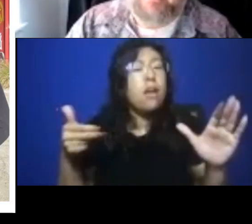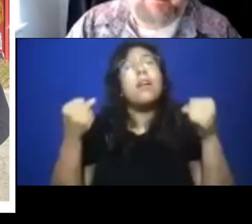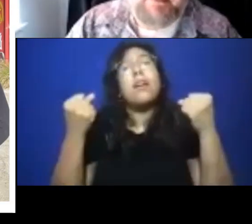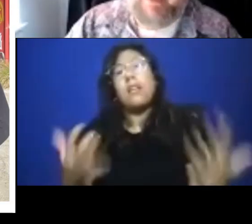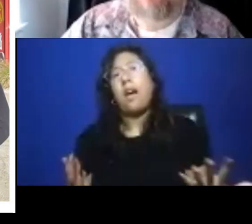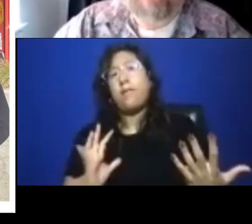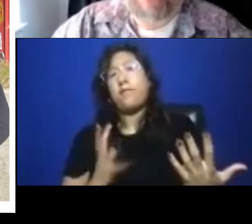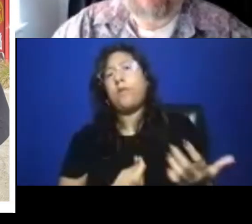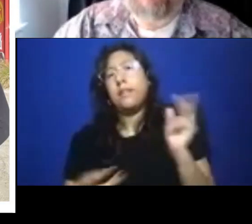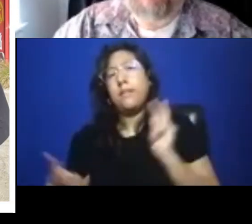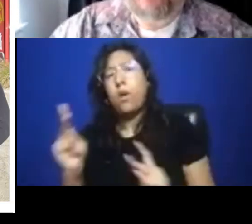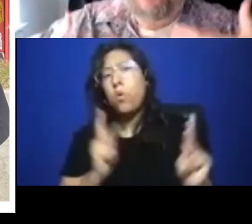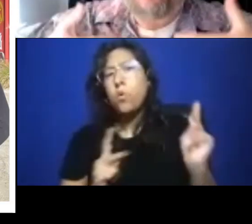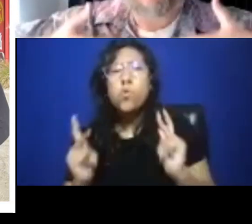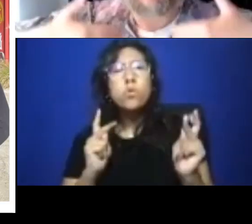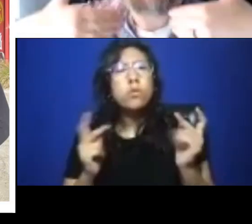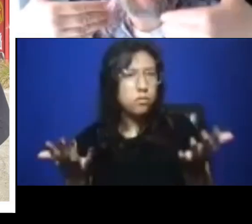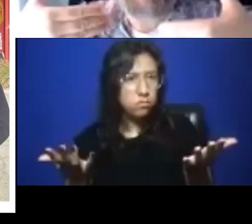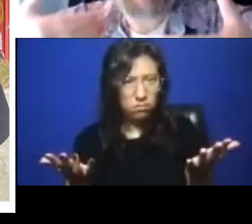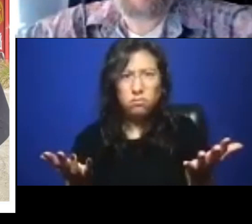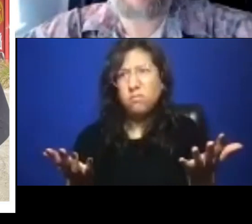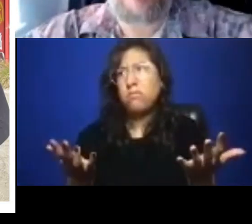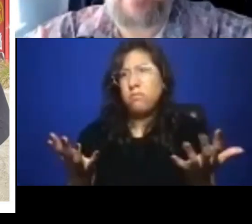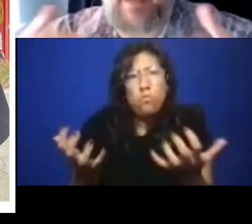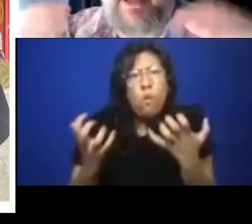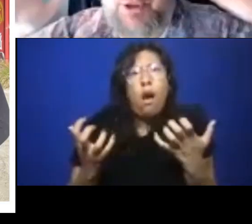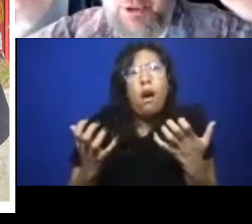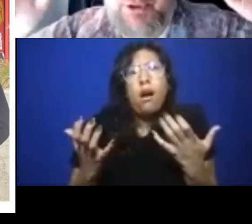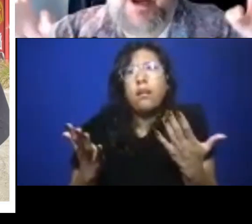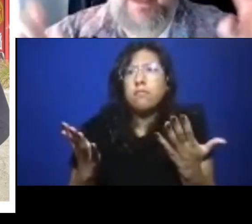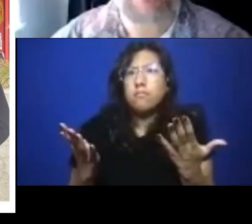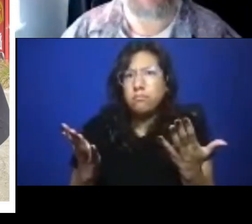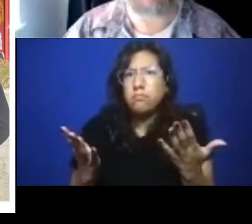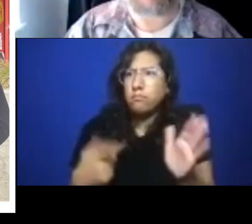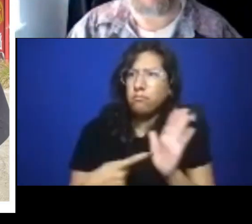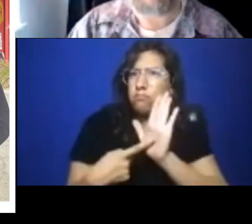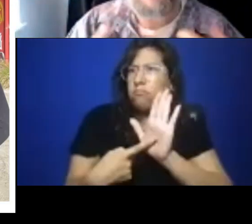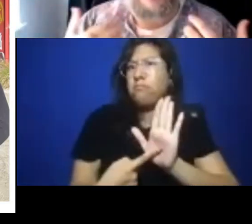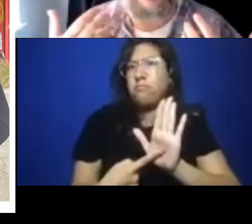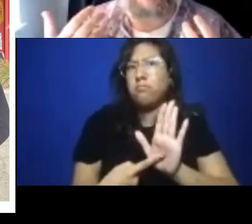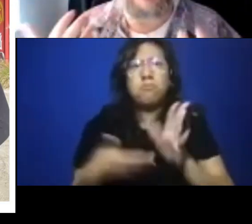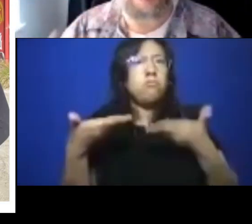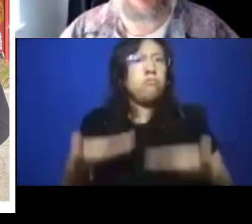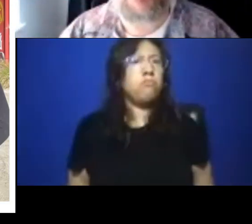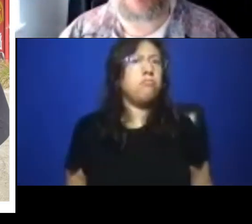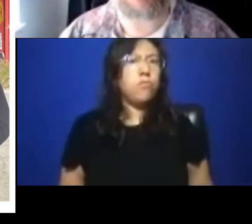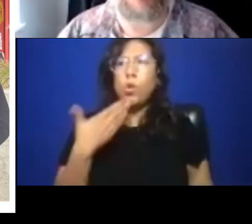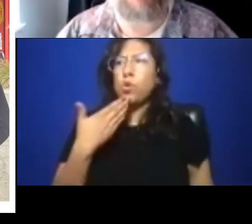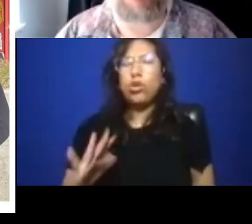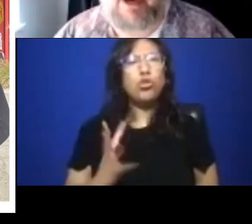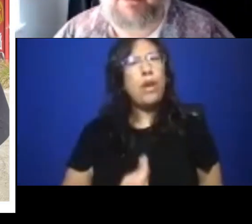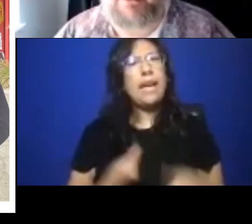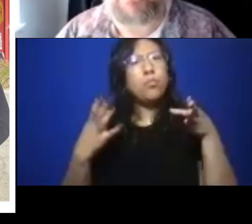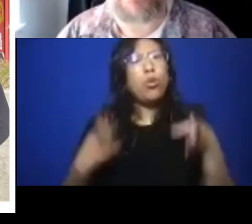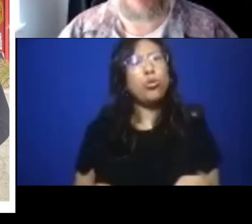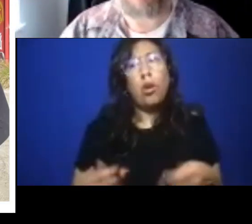kind of want to do this kind of, present as a good trans person and someone who doesn't have problems